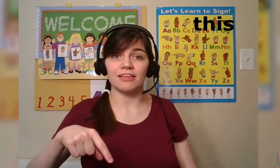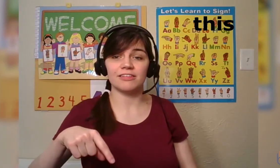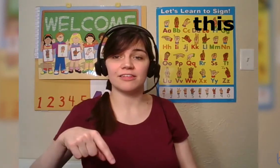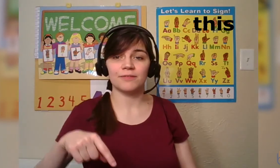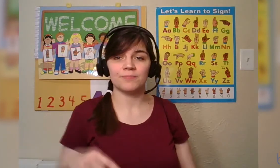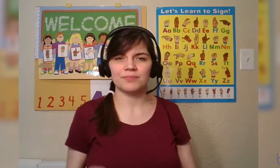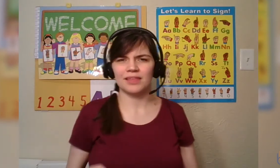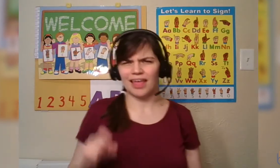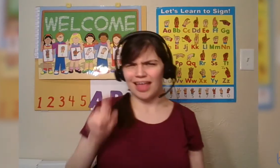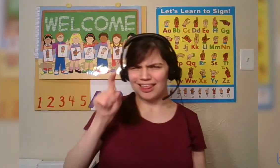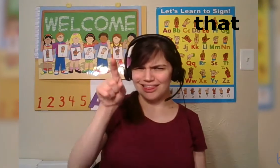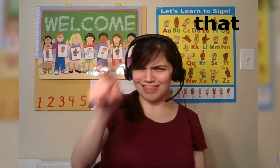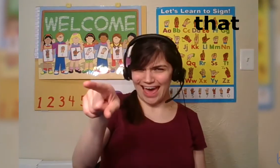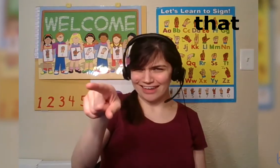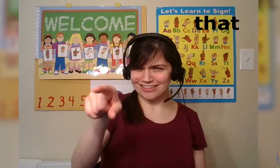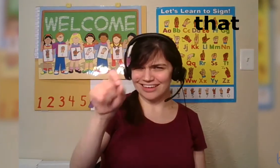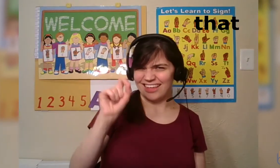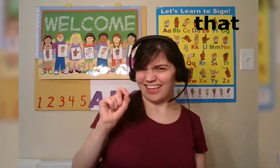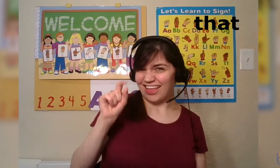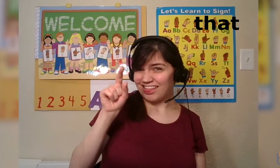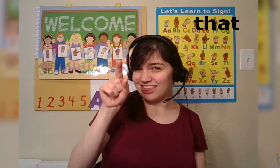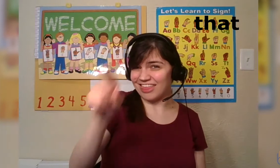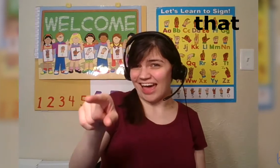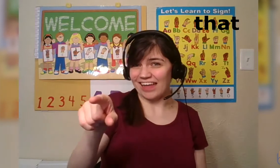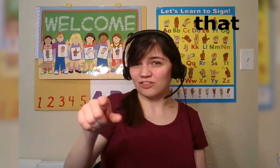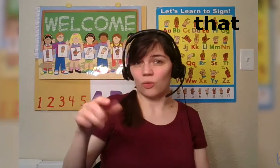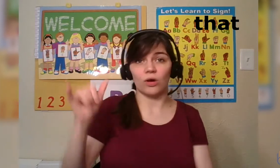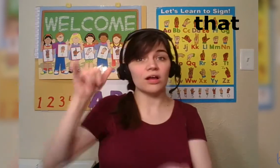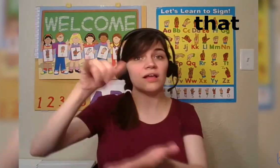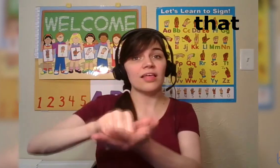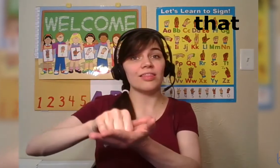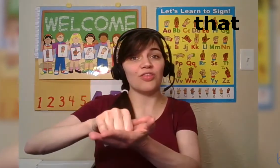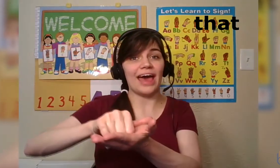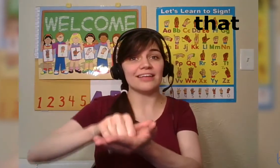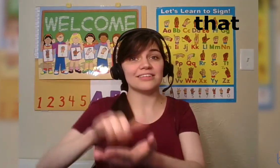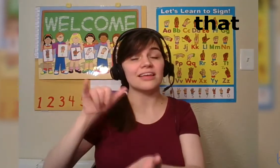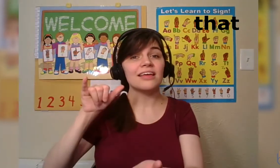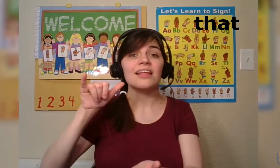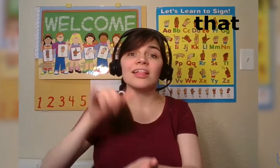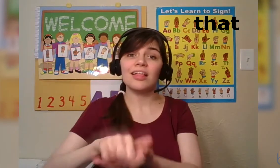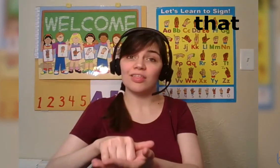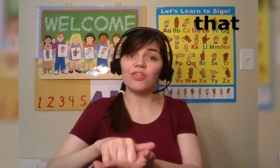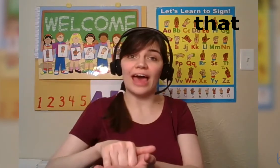That. That. Or, that. That.